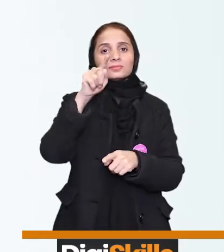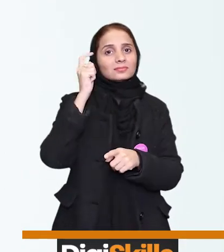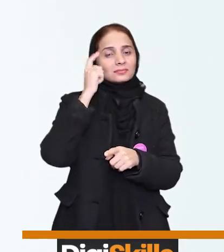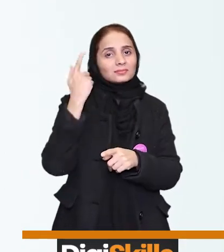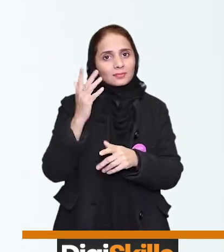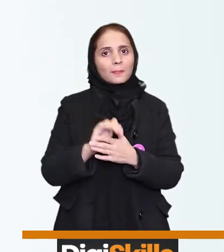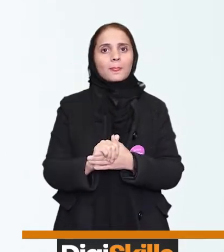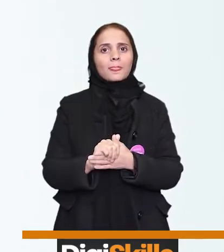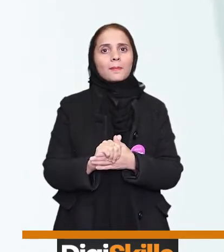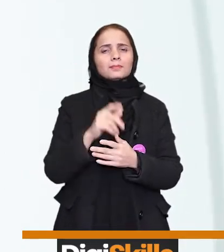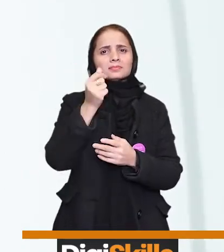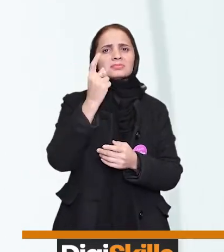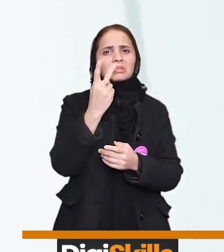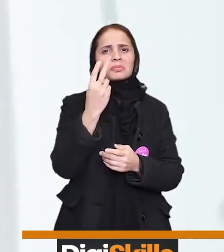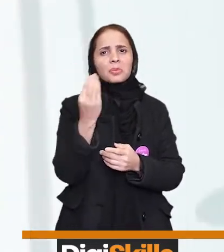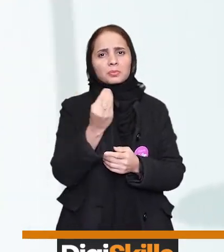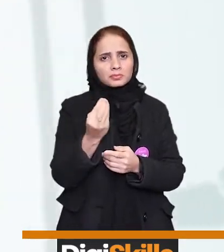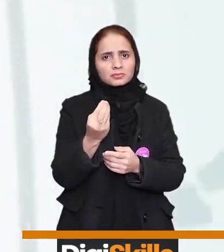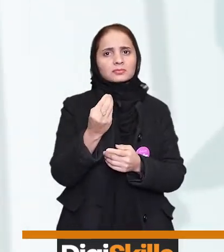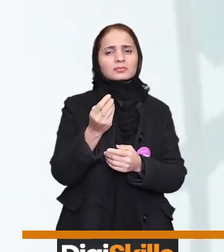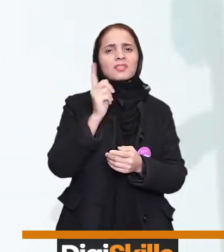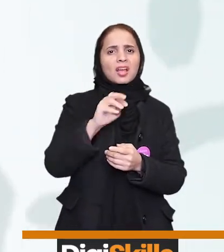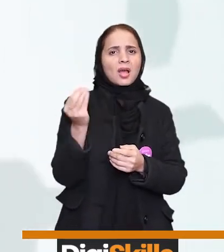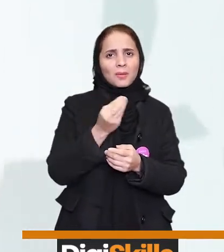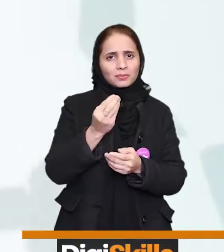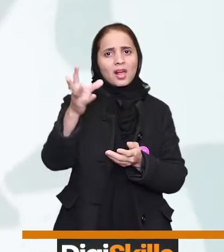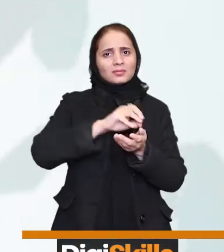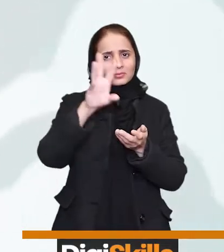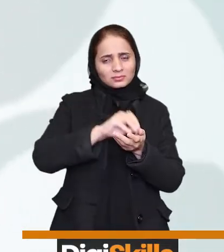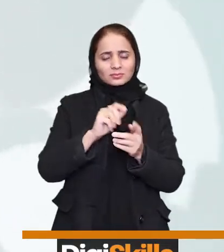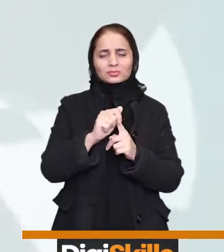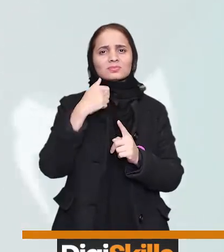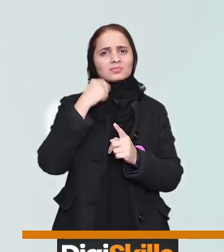That you will win the project by making a one rupee 2,2-rupee bit. Know for sure,